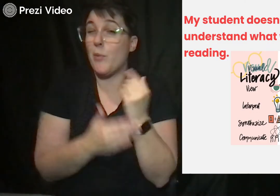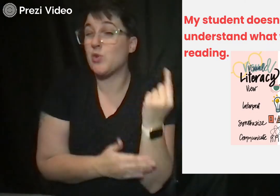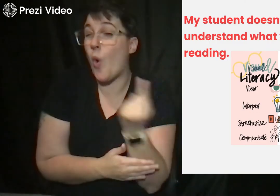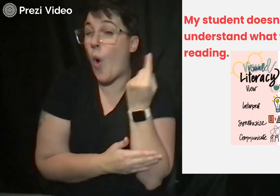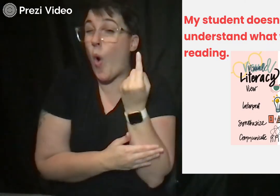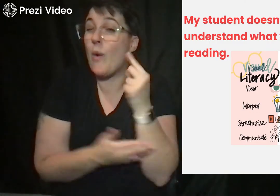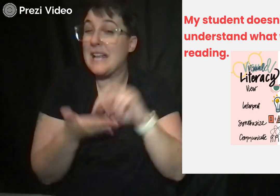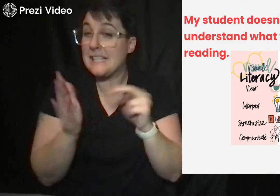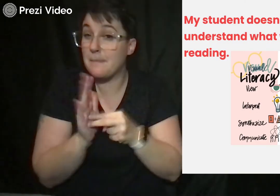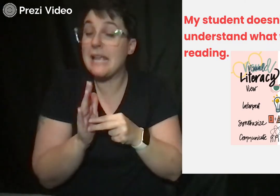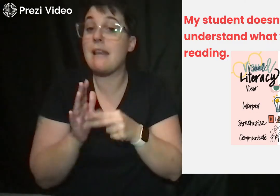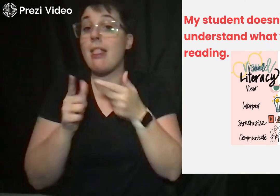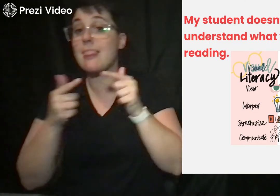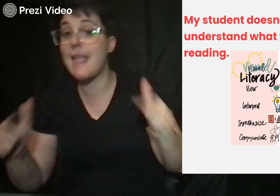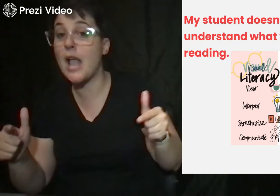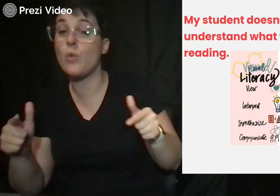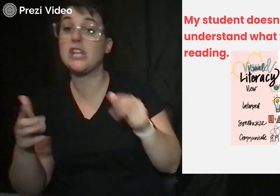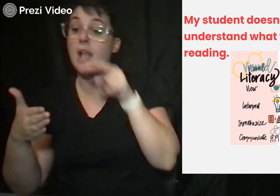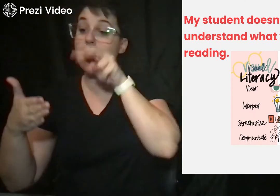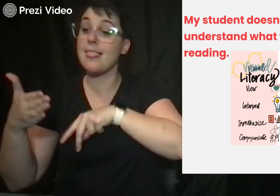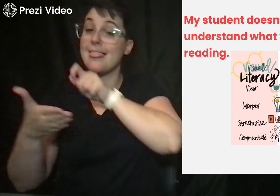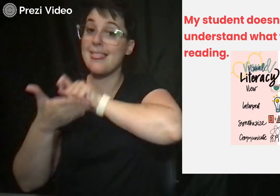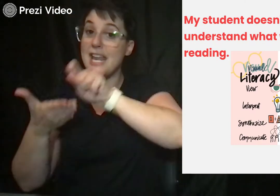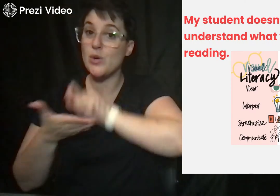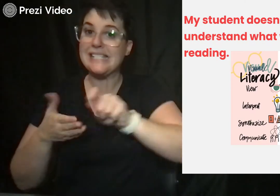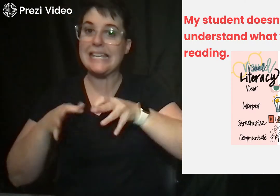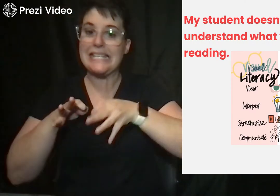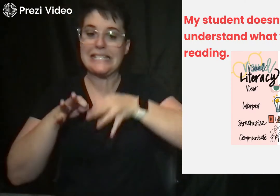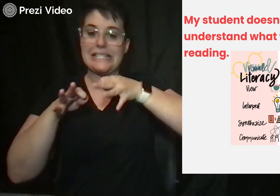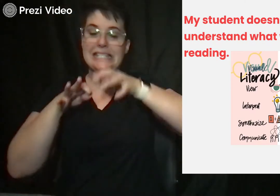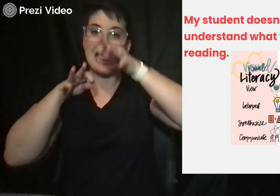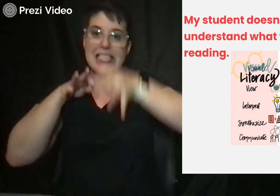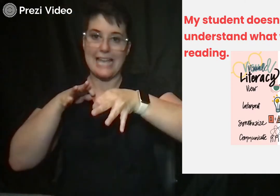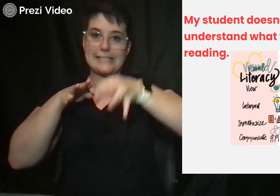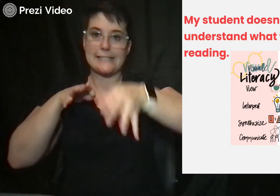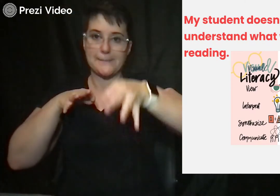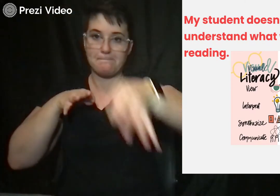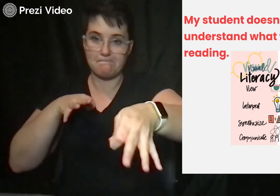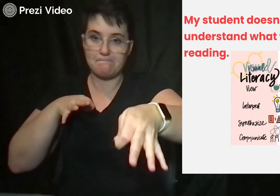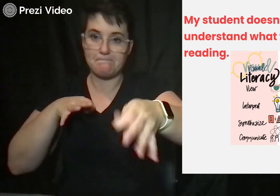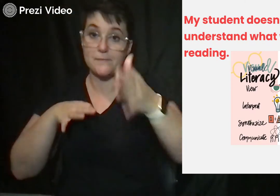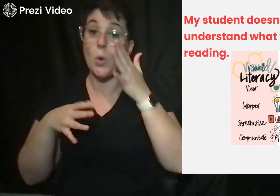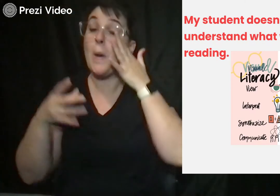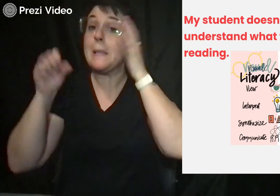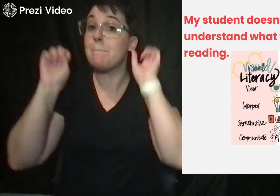This almost always results in language and literacy delays.